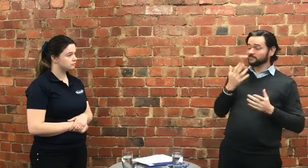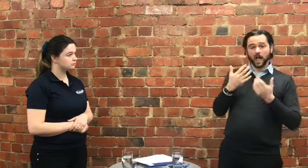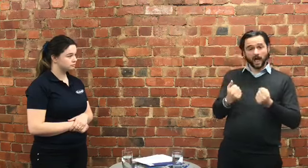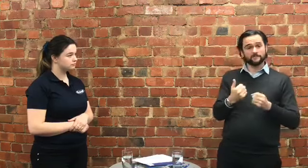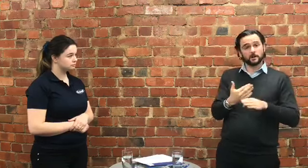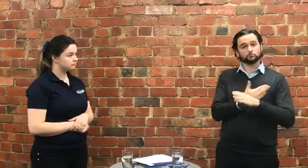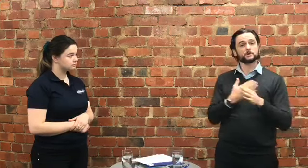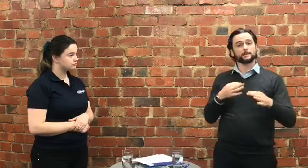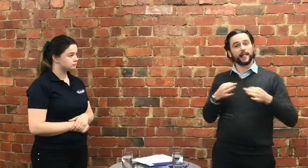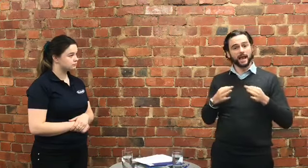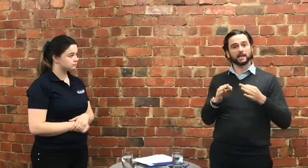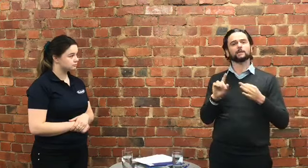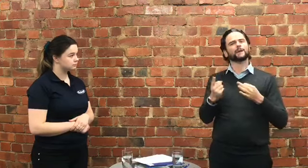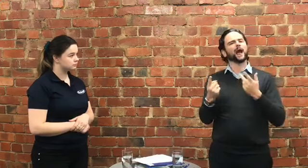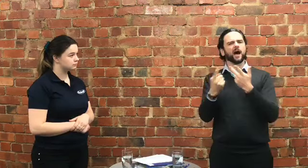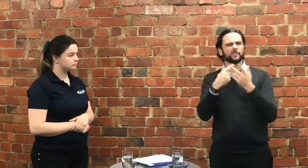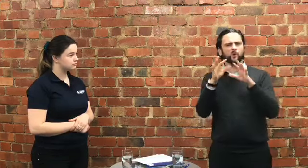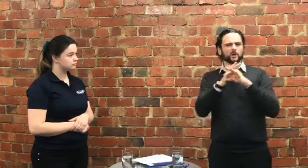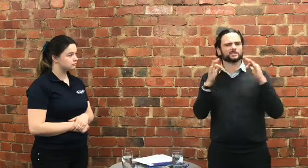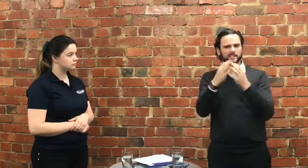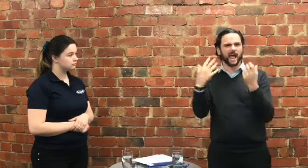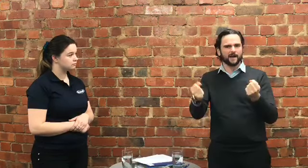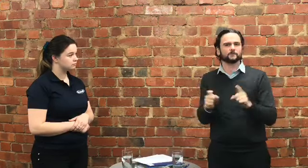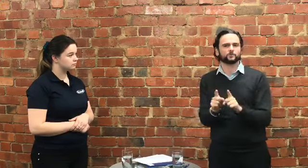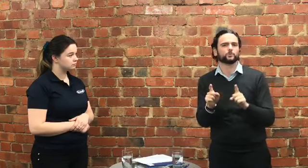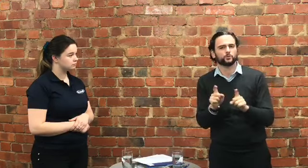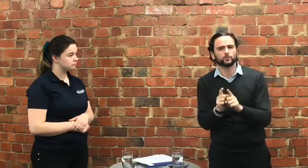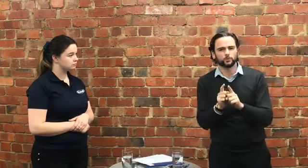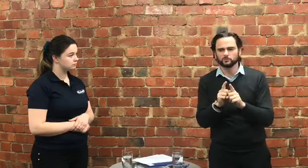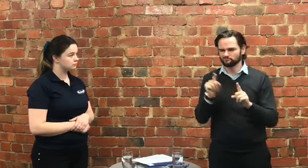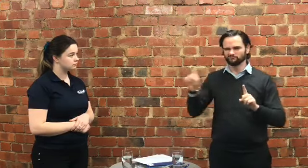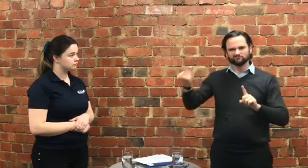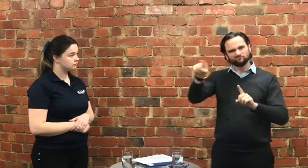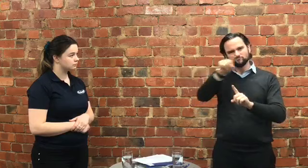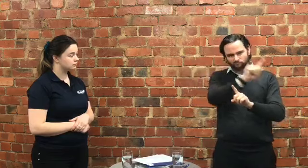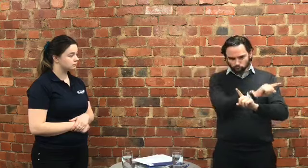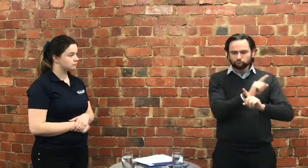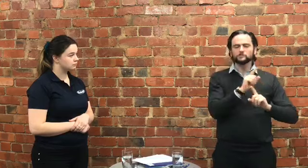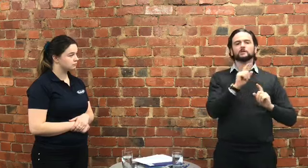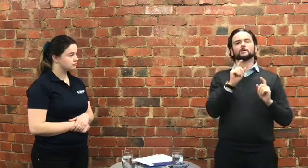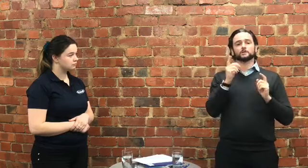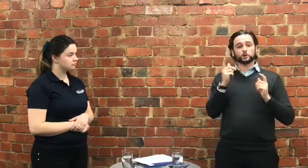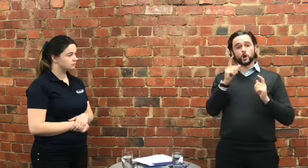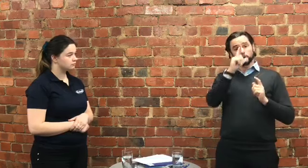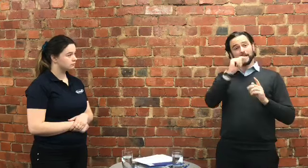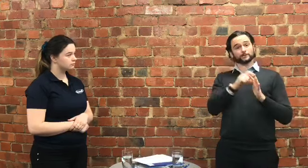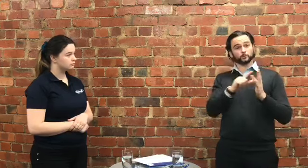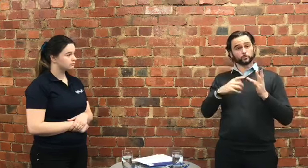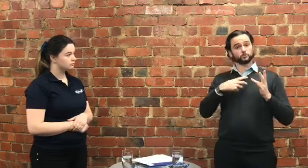You can also meet with Vicdeaf for that pre-planning process.